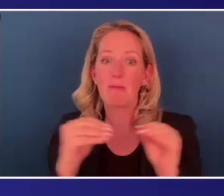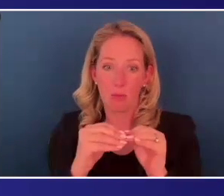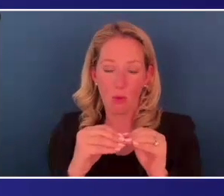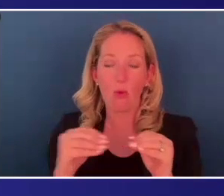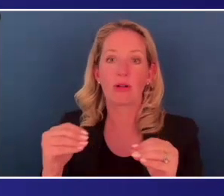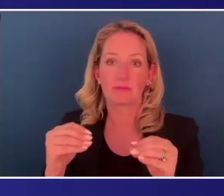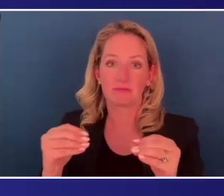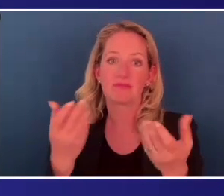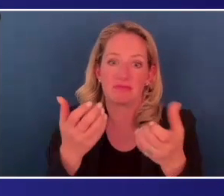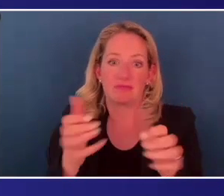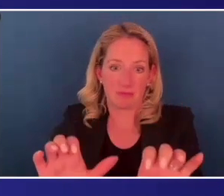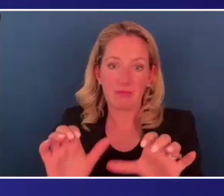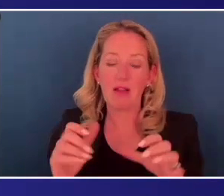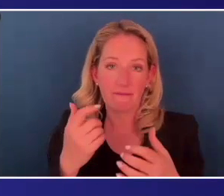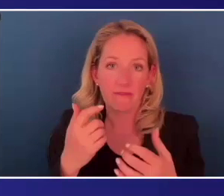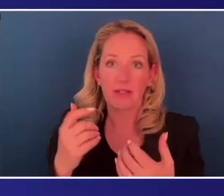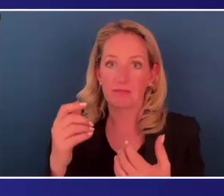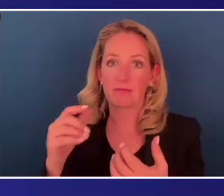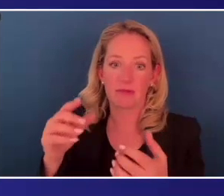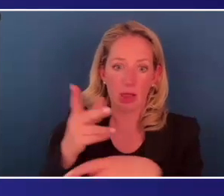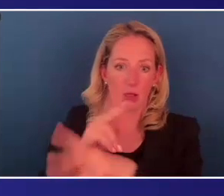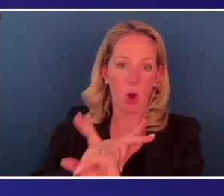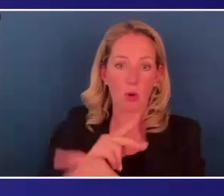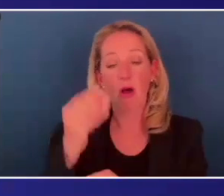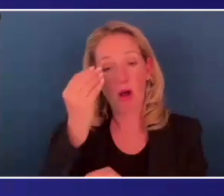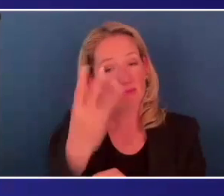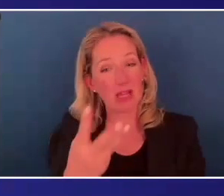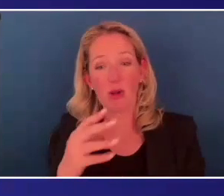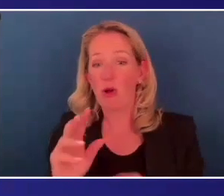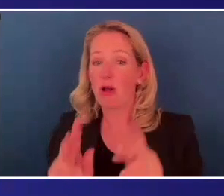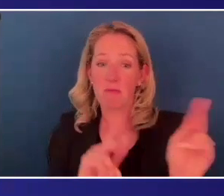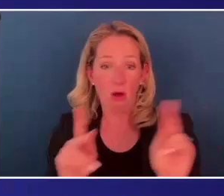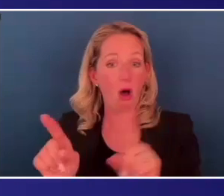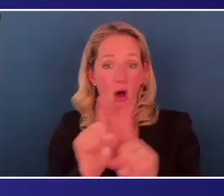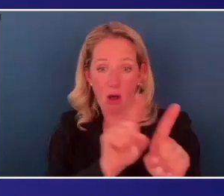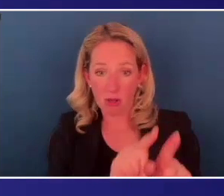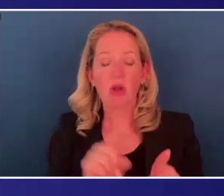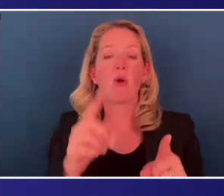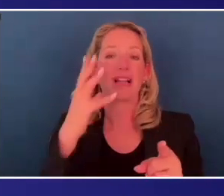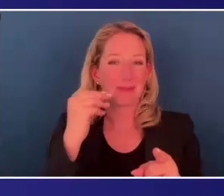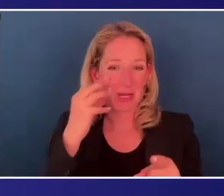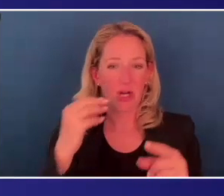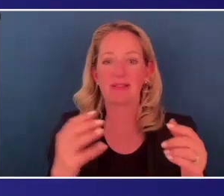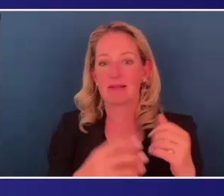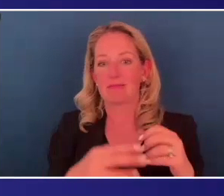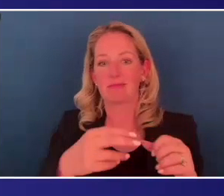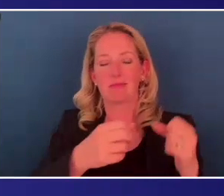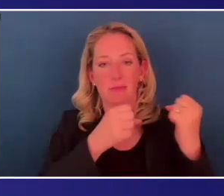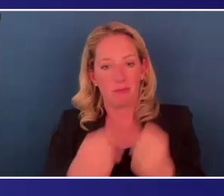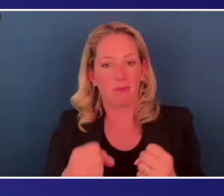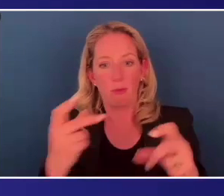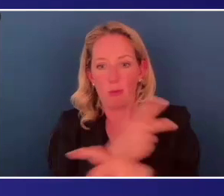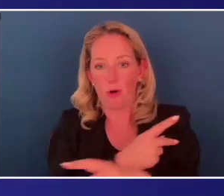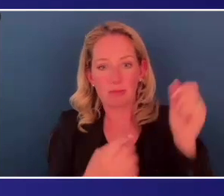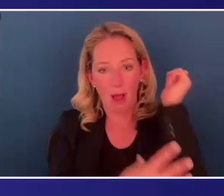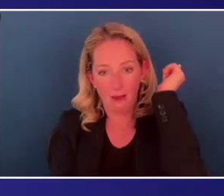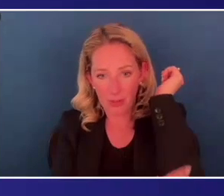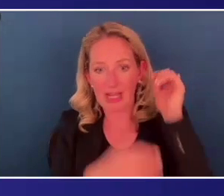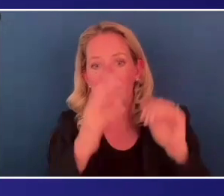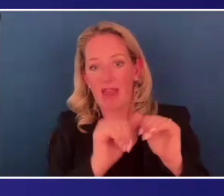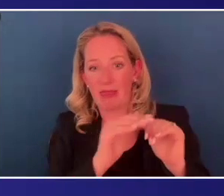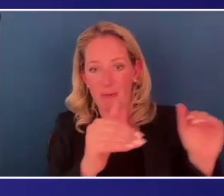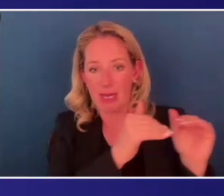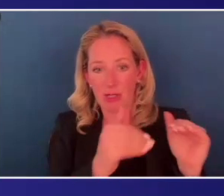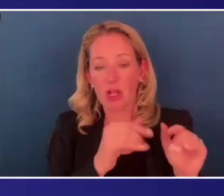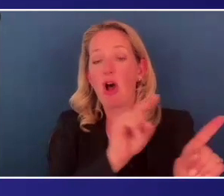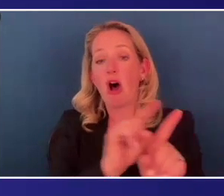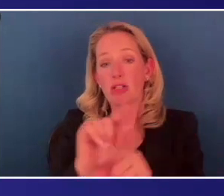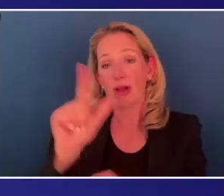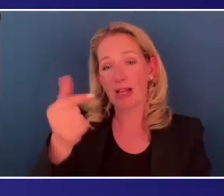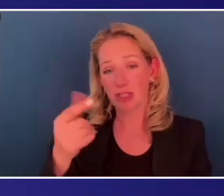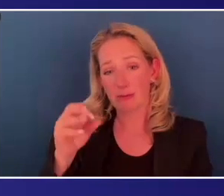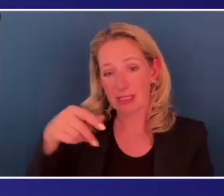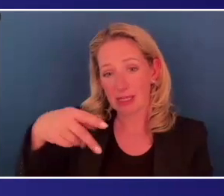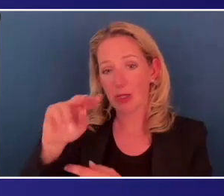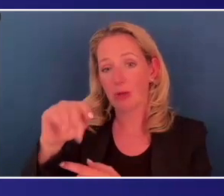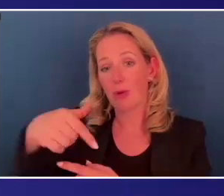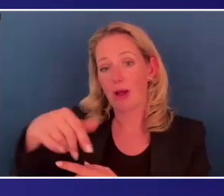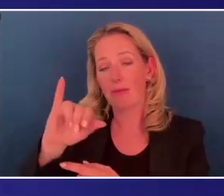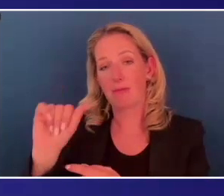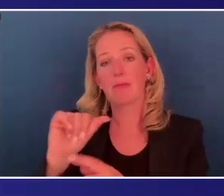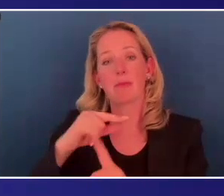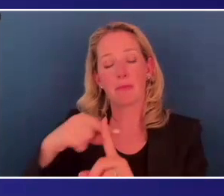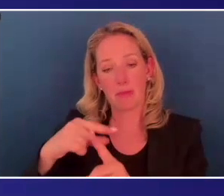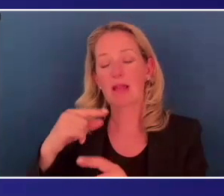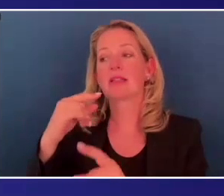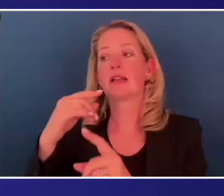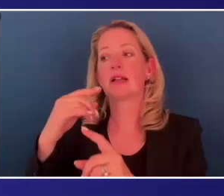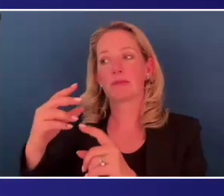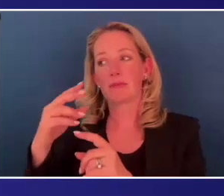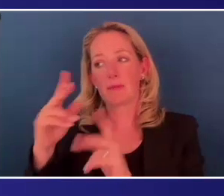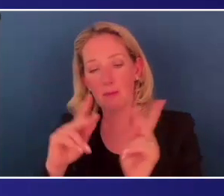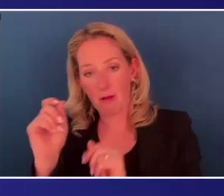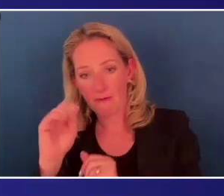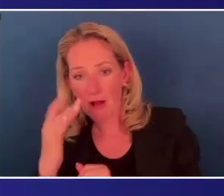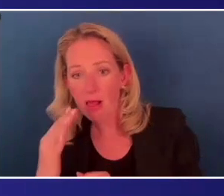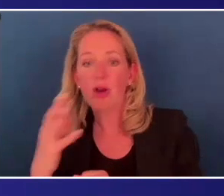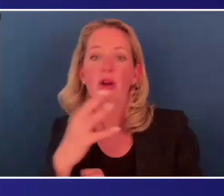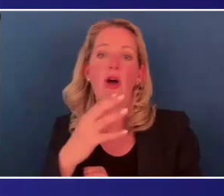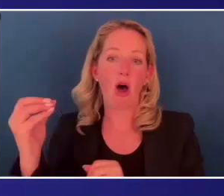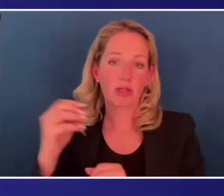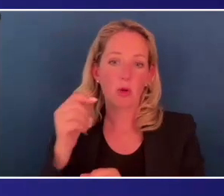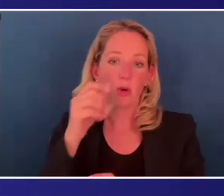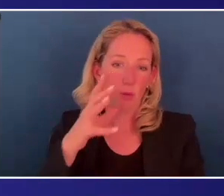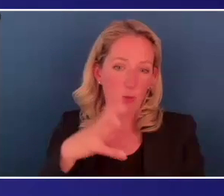Further, EllGBTQ plus people of color, women, transgender people, and LGBTQ adults with children are even more likely to be to report living at or below the poverty level.